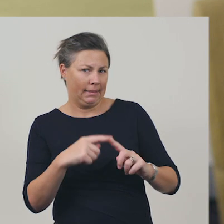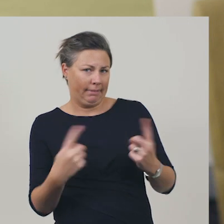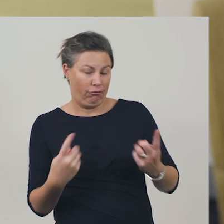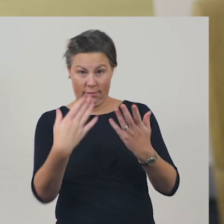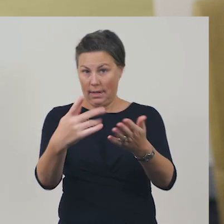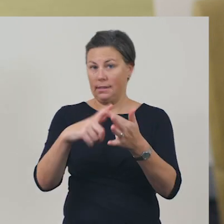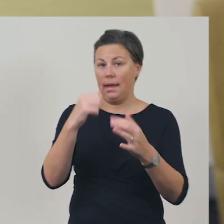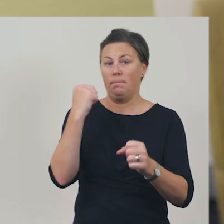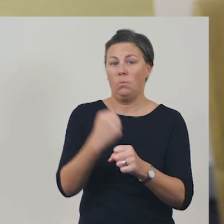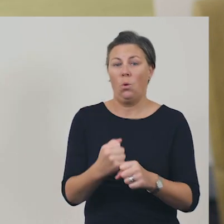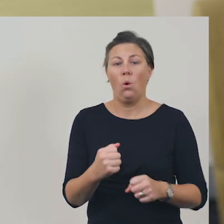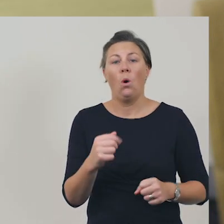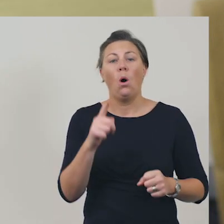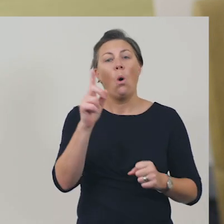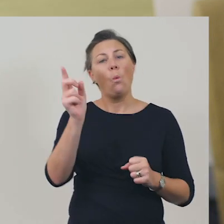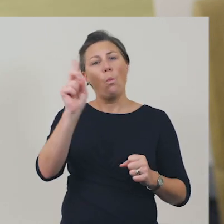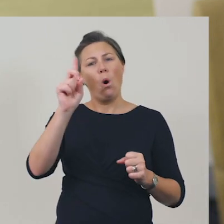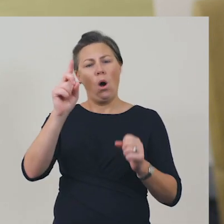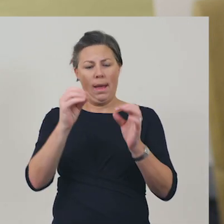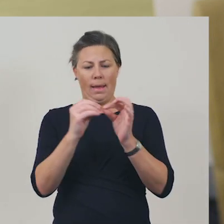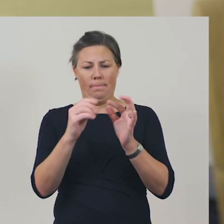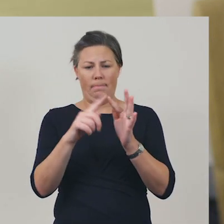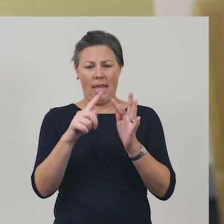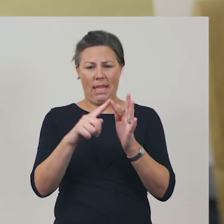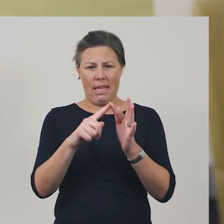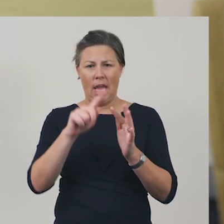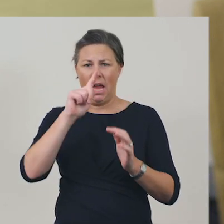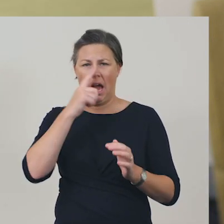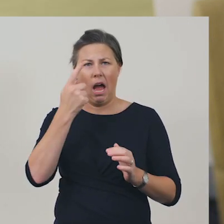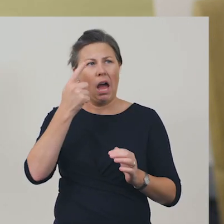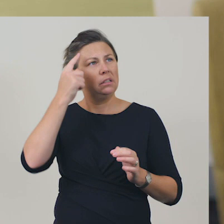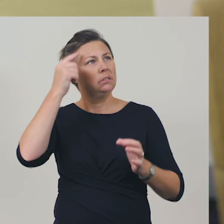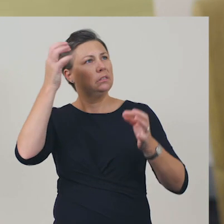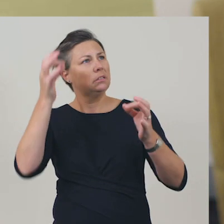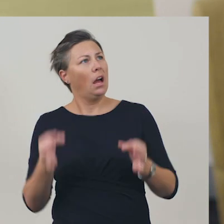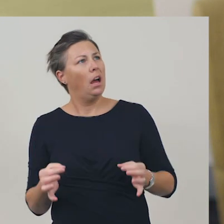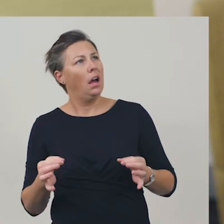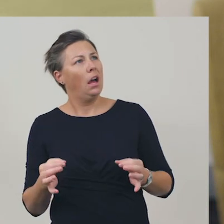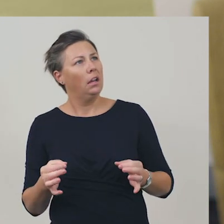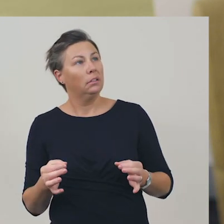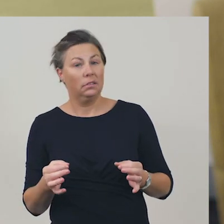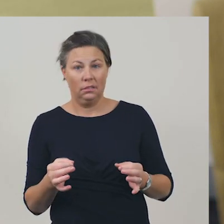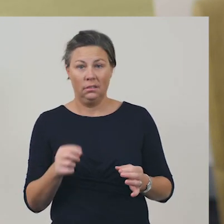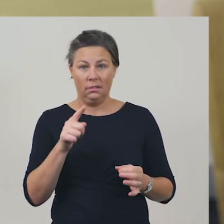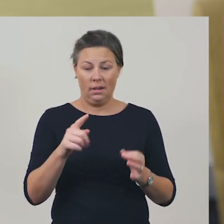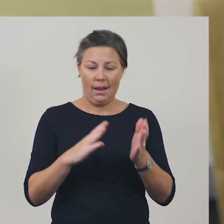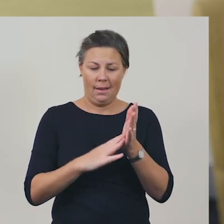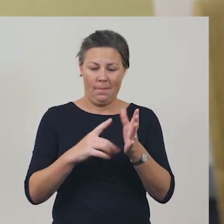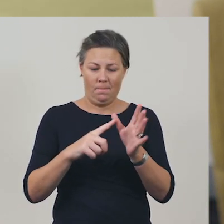‘What do you call a bee that can't make up its mind?’ A ‘maybee’. Ha!